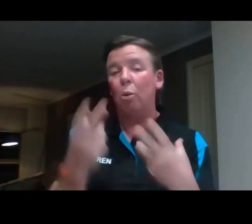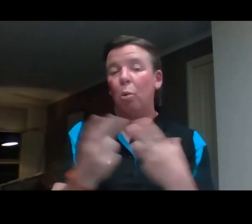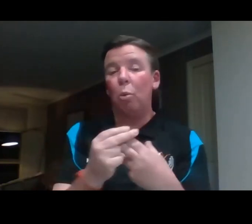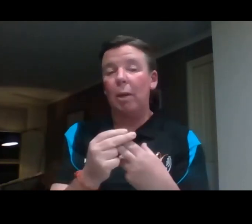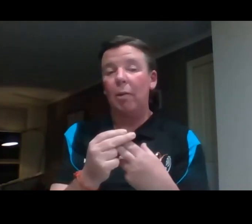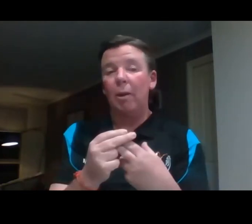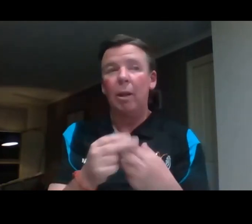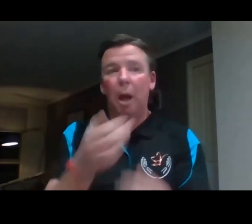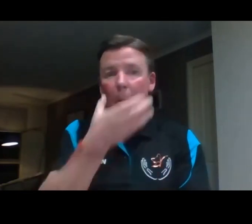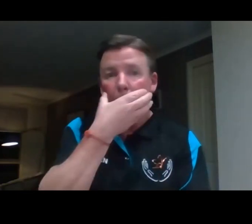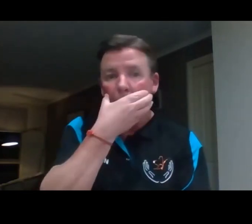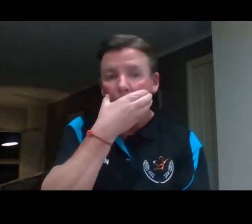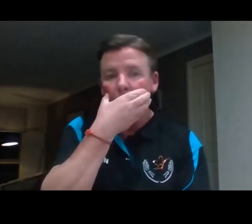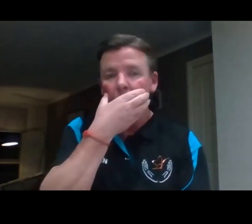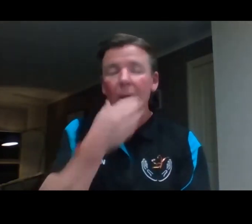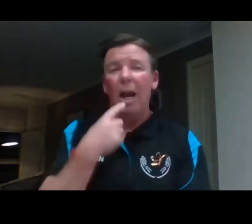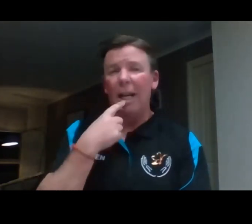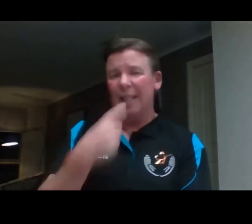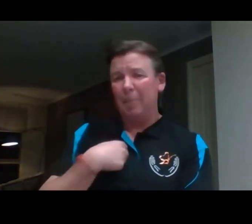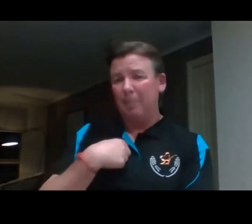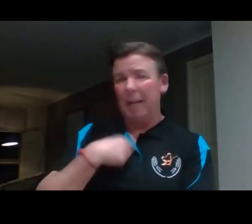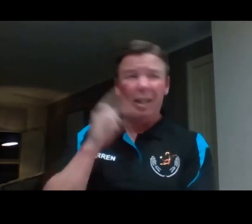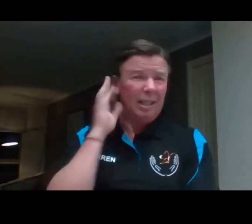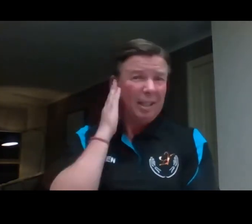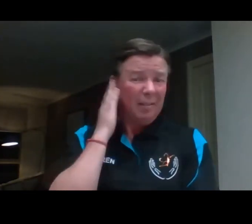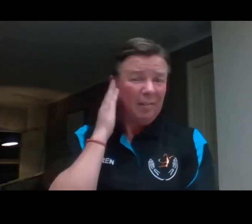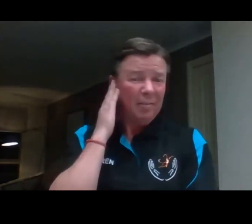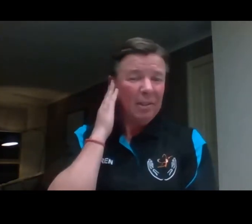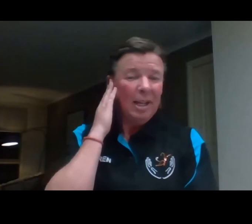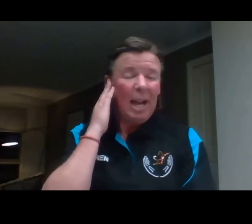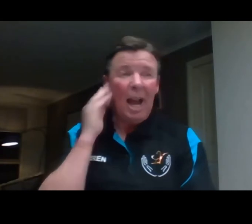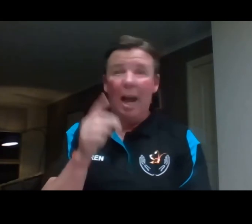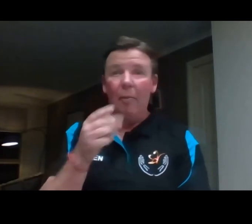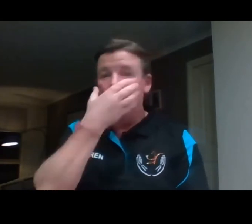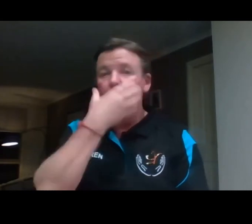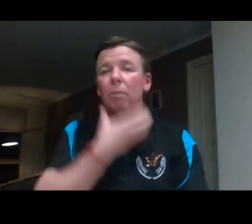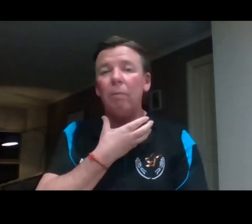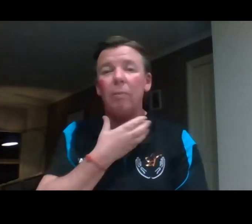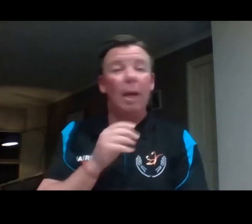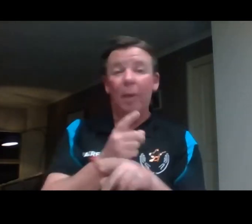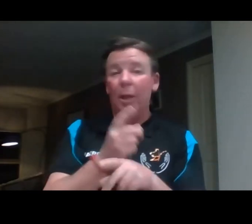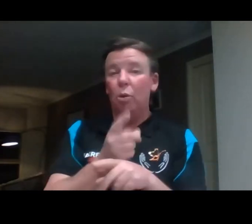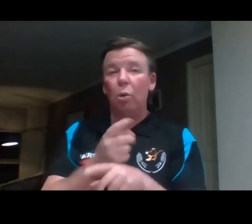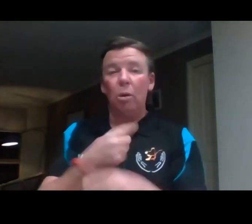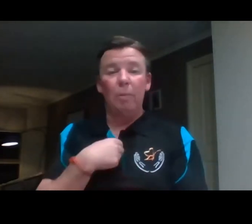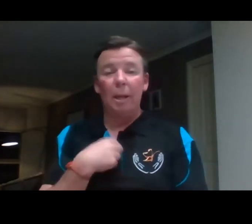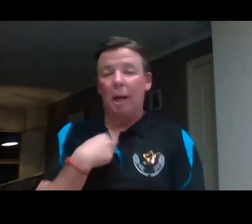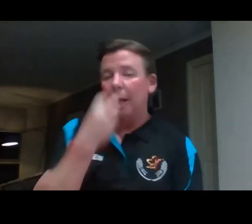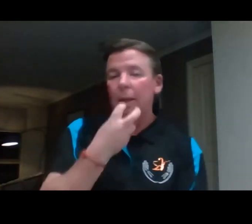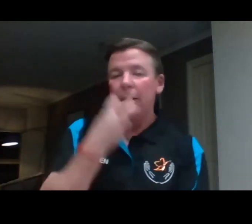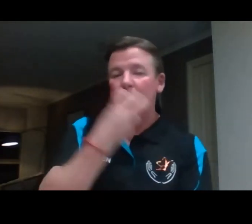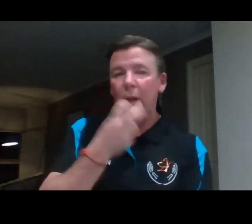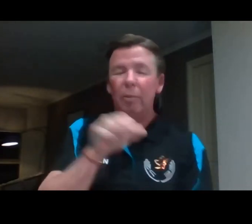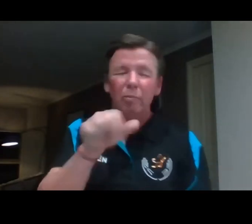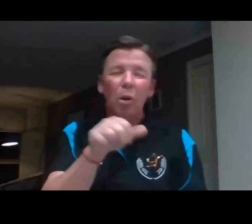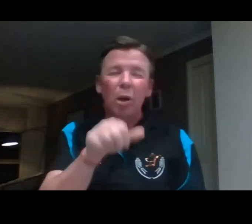people wearing masks I say: I'm deaf and they pull down their masks, they talk to me and